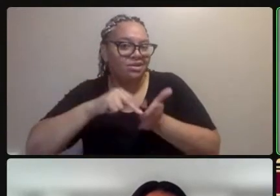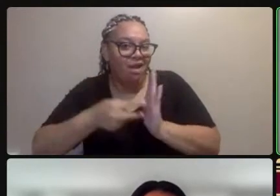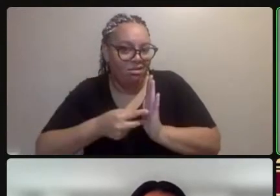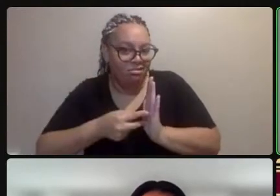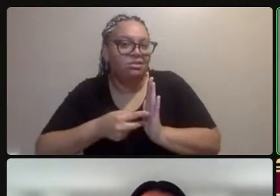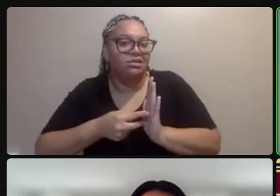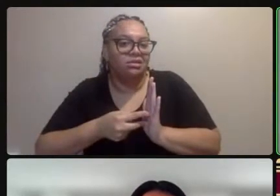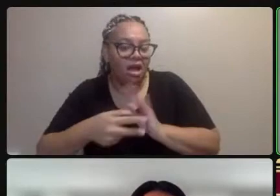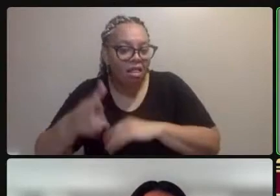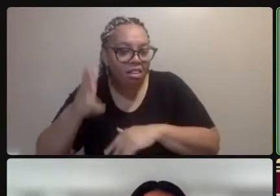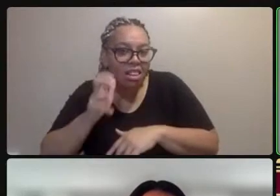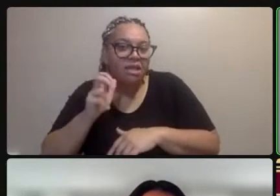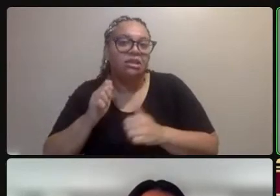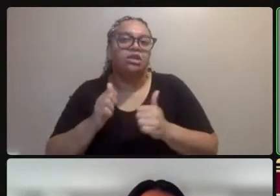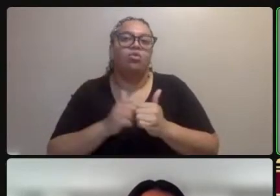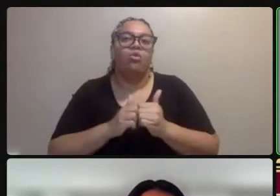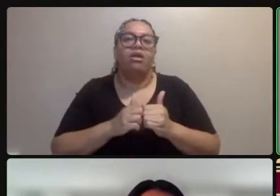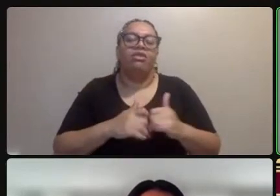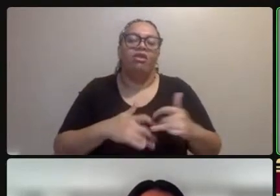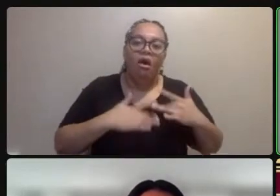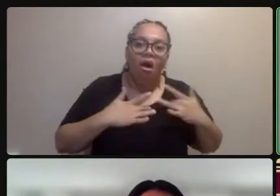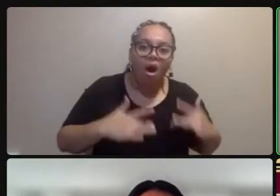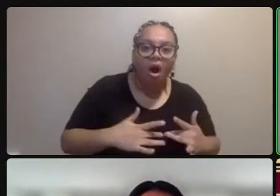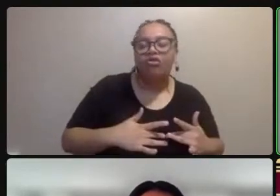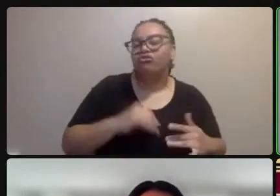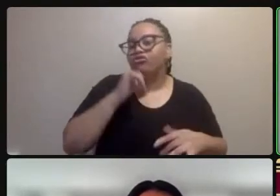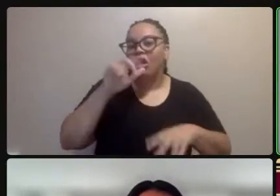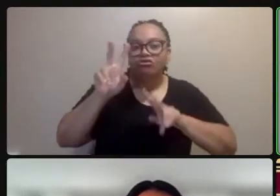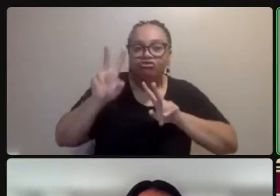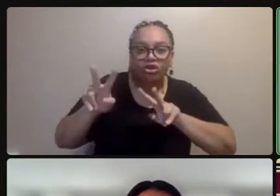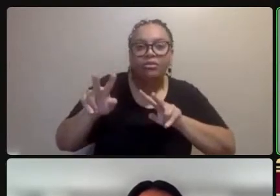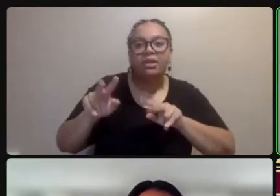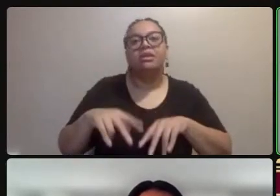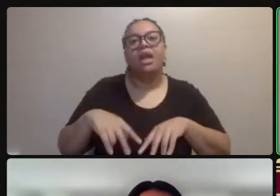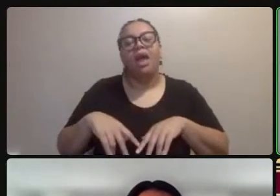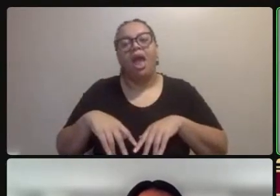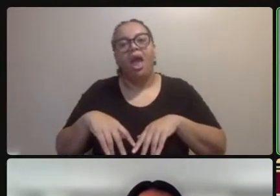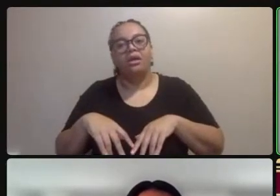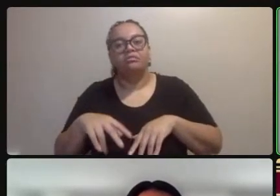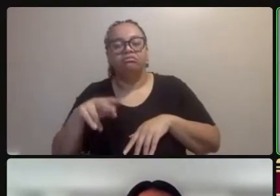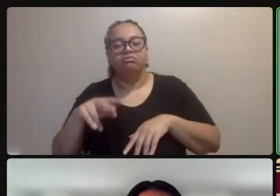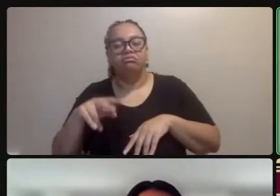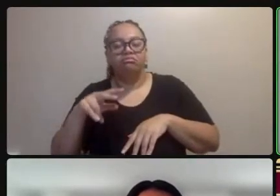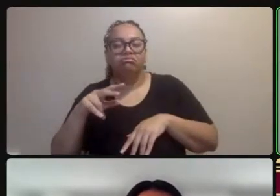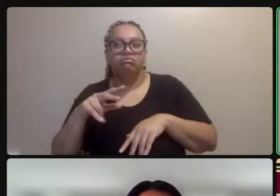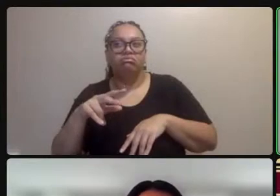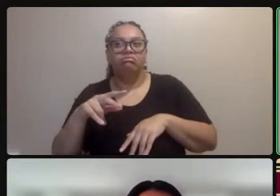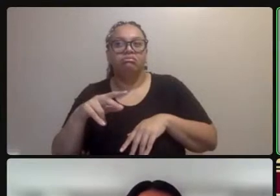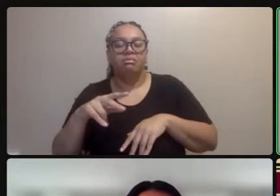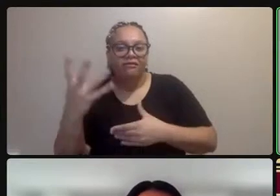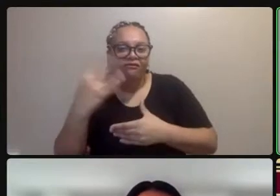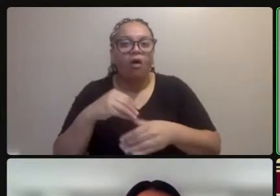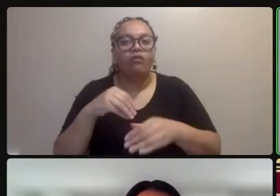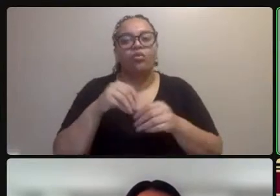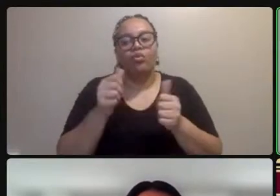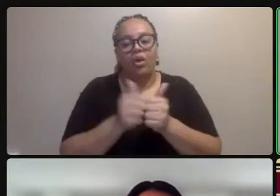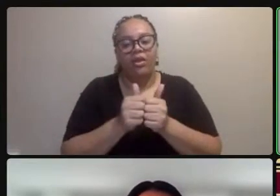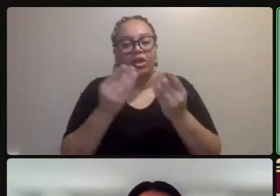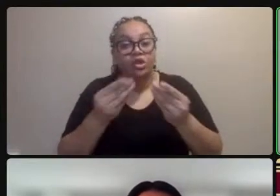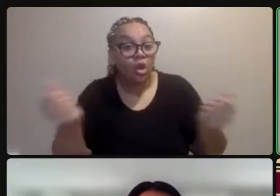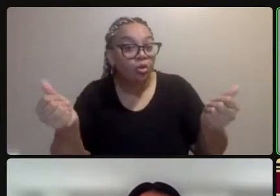OTHERS.